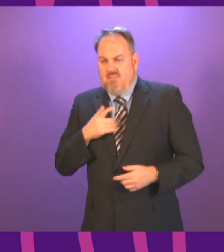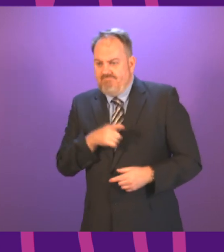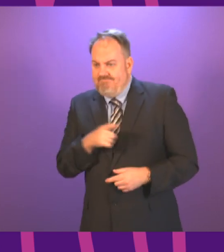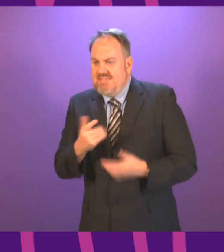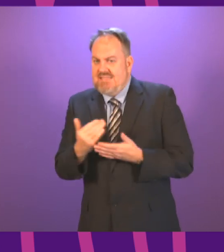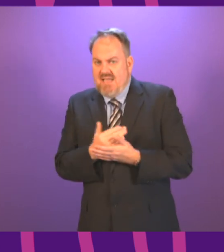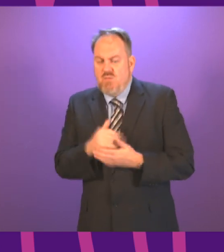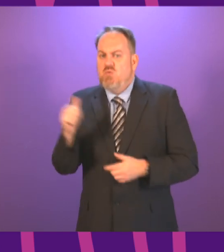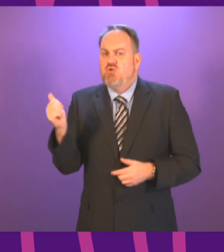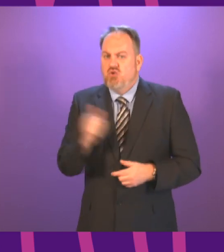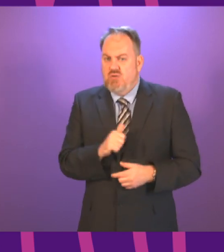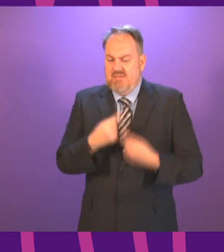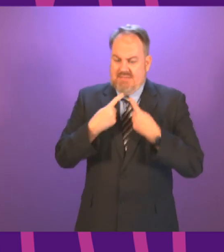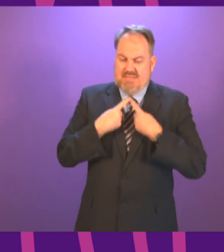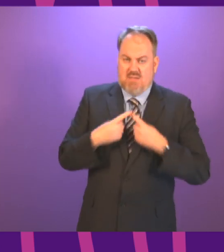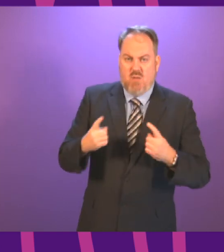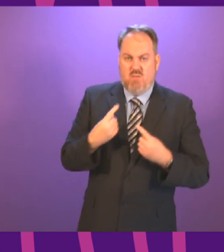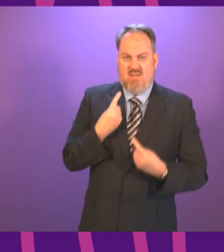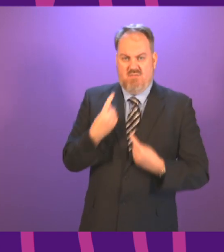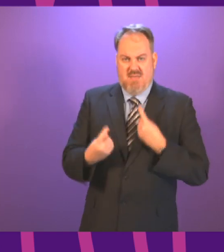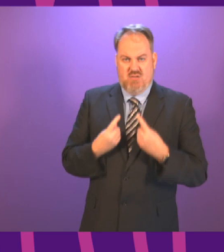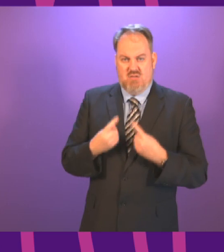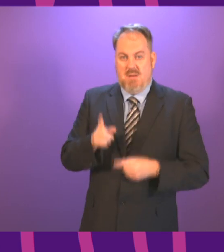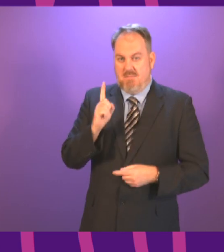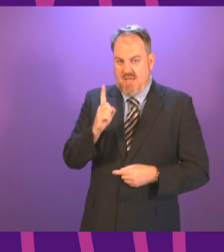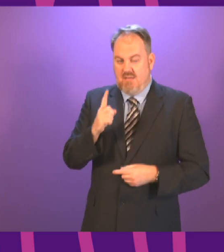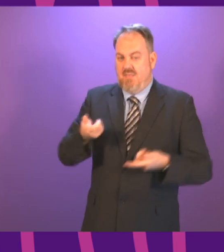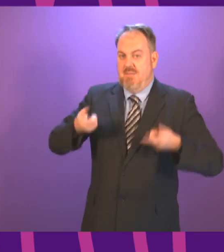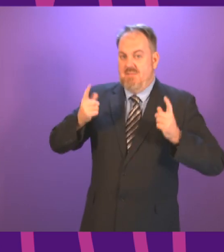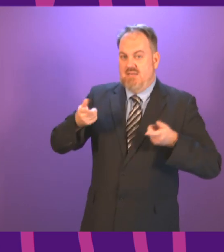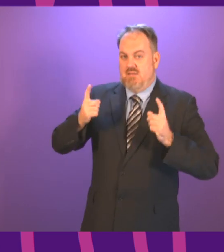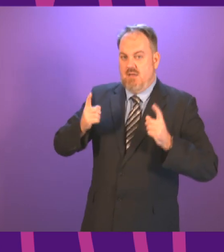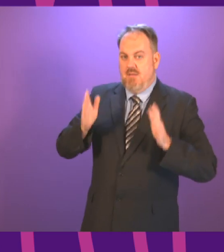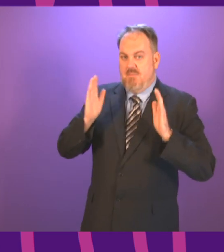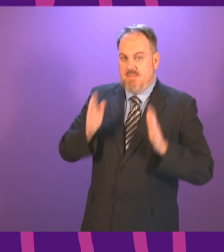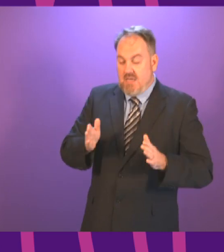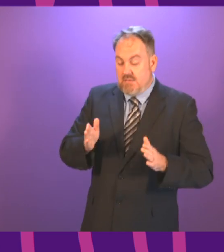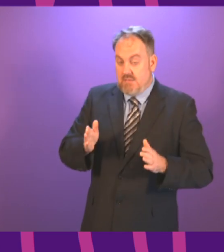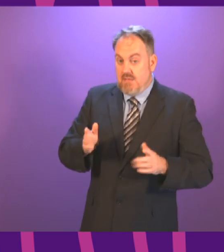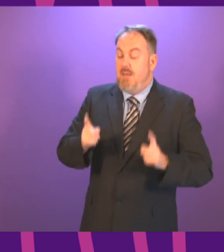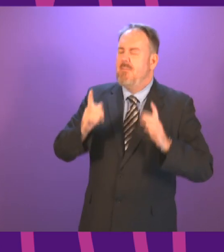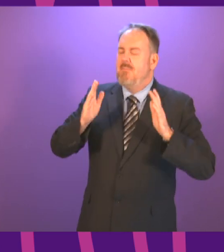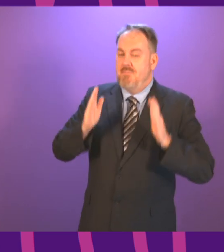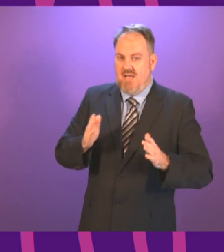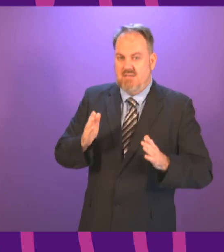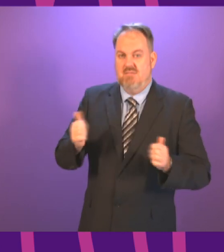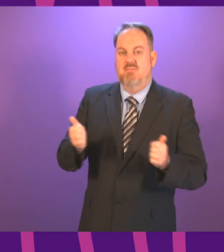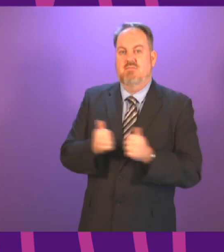balance of public interest favours disclosure. If so, ministers must—again, I repeat, must—obtain